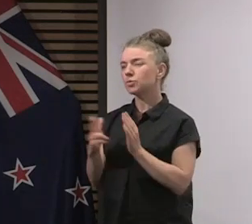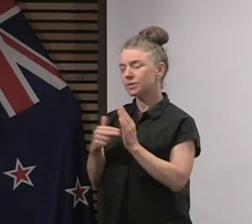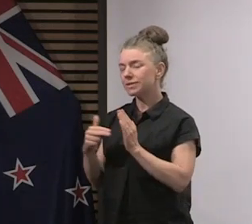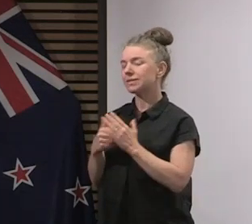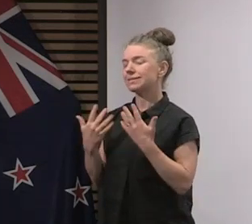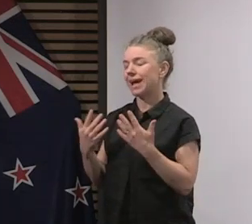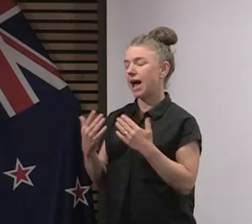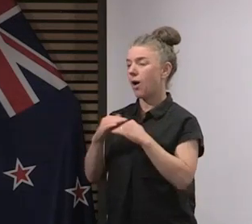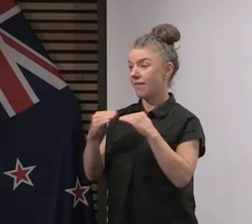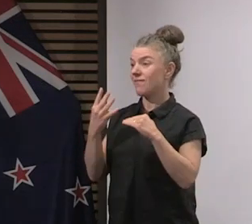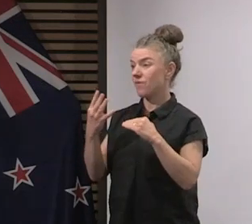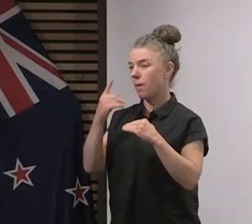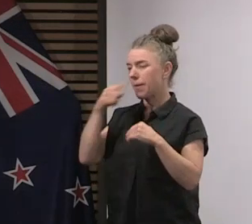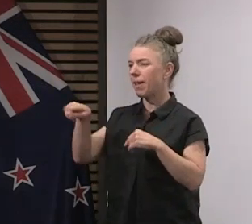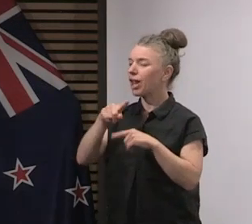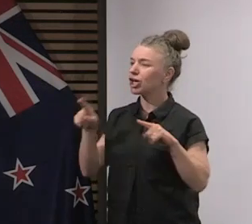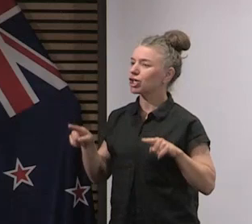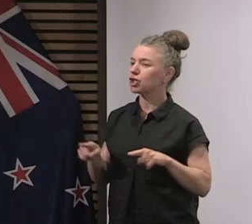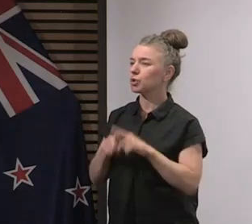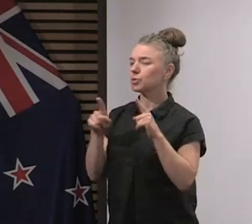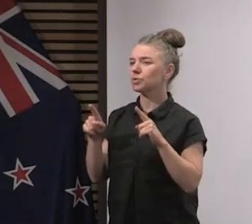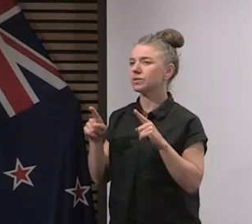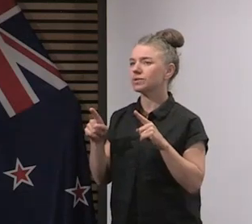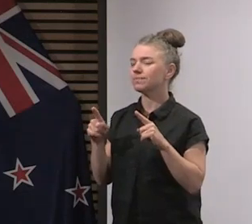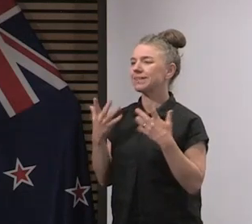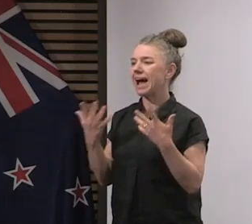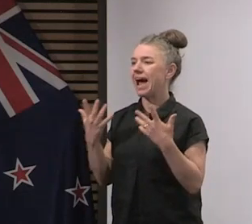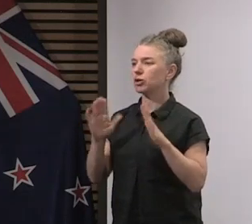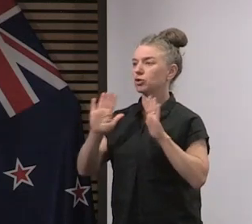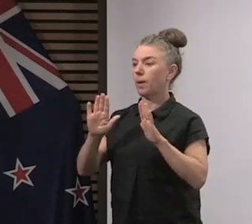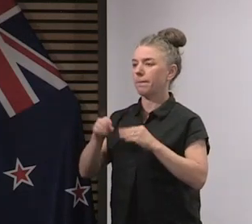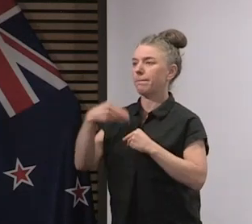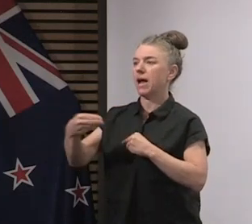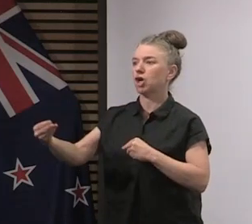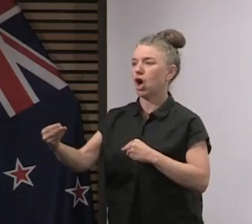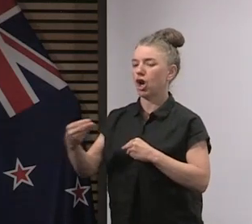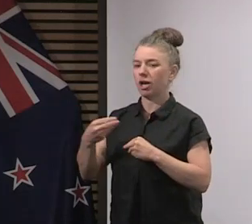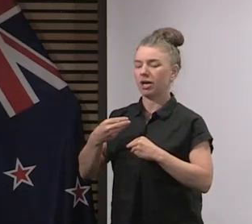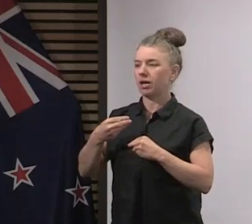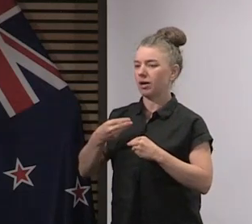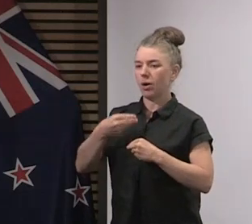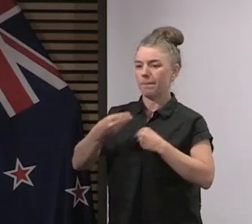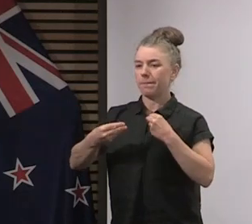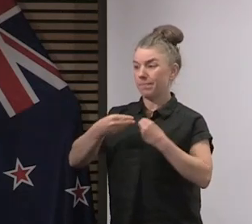arrangement. What I think we have New Zealanders getting used to under alert level 4 is